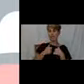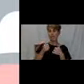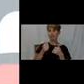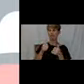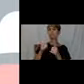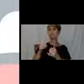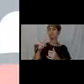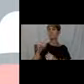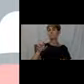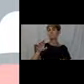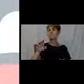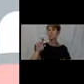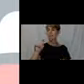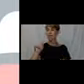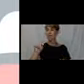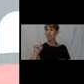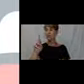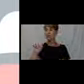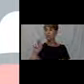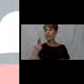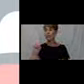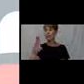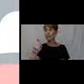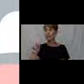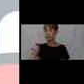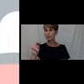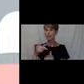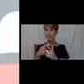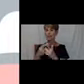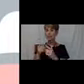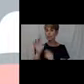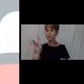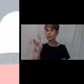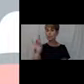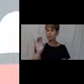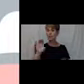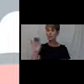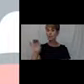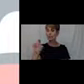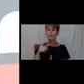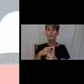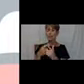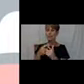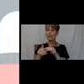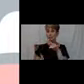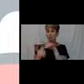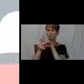if you click the closed captioning button and select show subtitle that should come up for you.